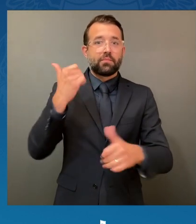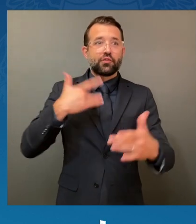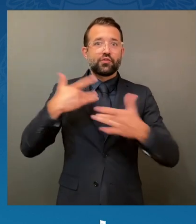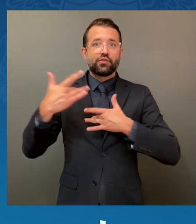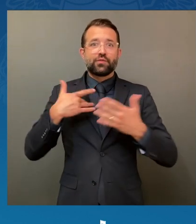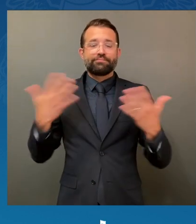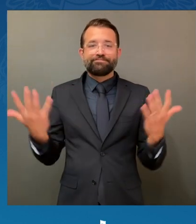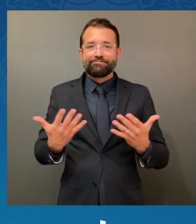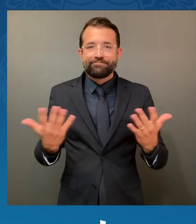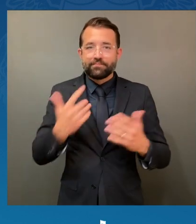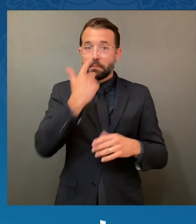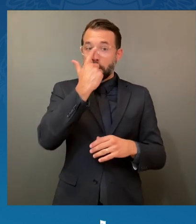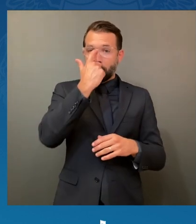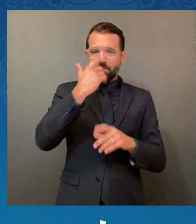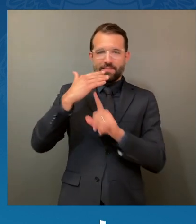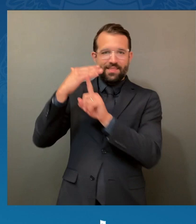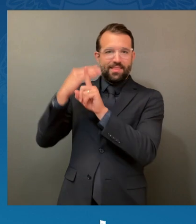Meeting with the young leaders of our nation,